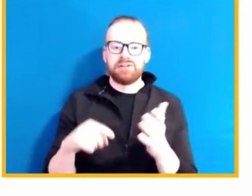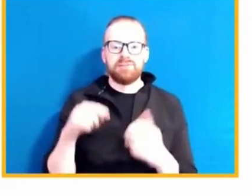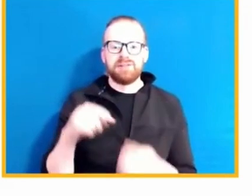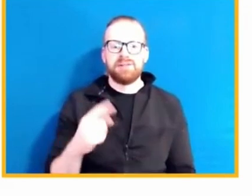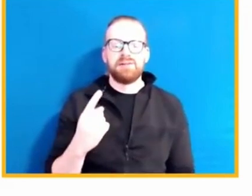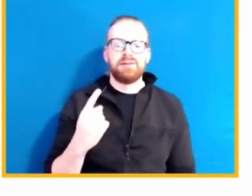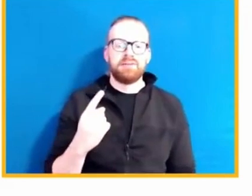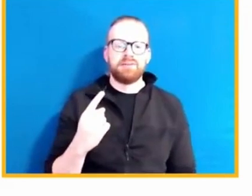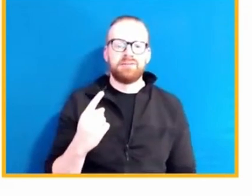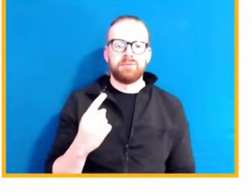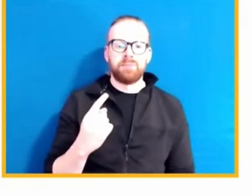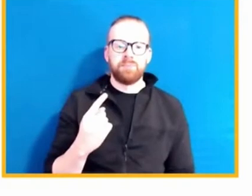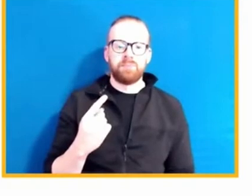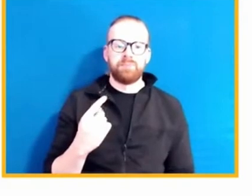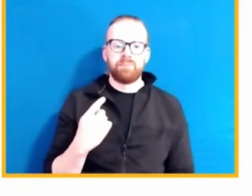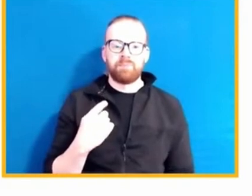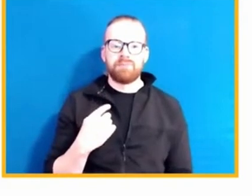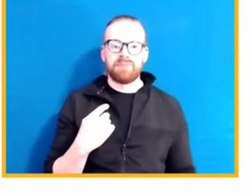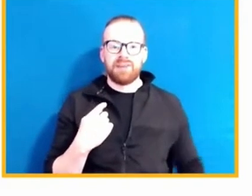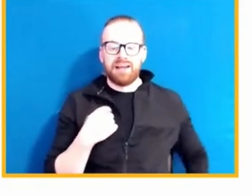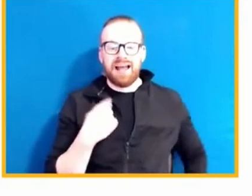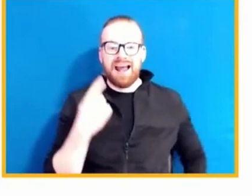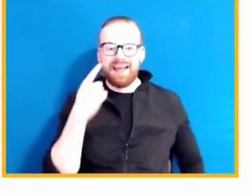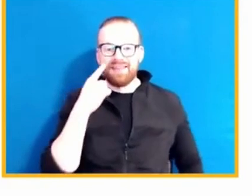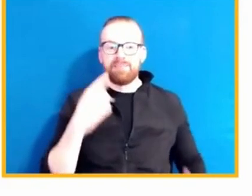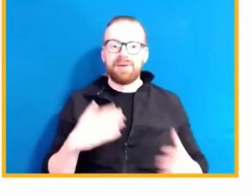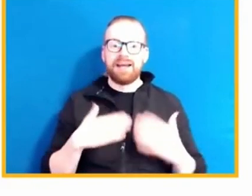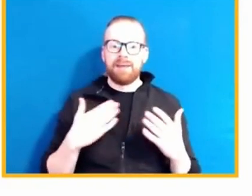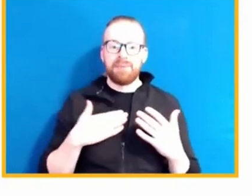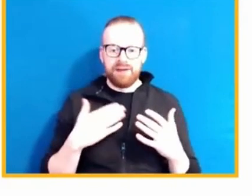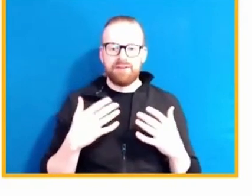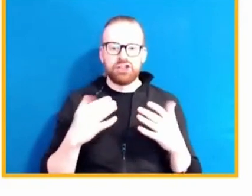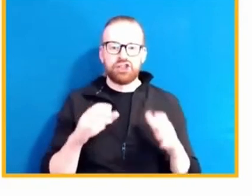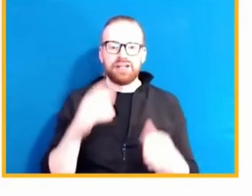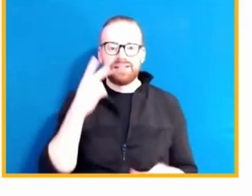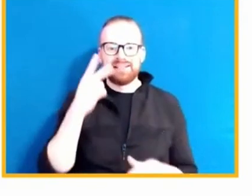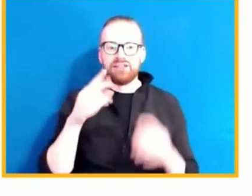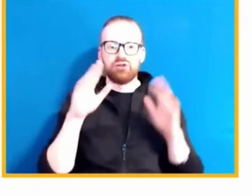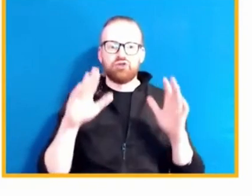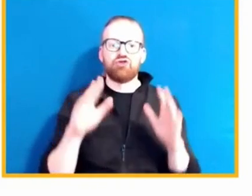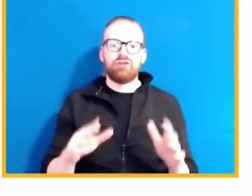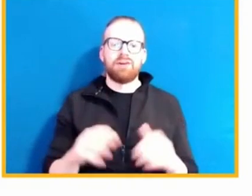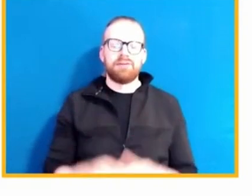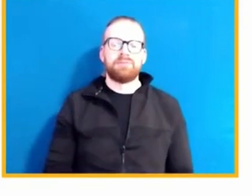I'm just happy I got the chance to experience this. This was great.